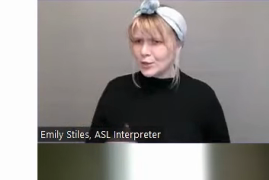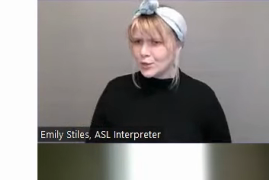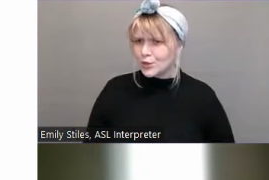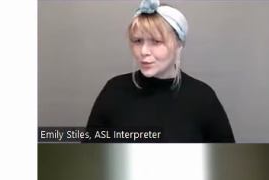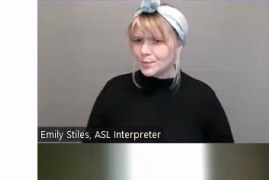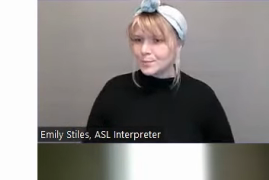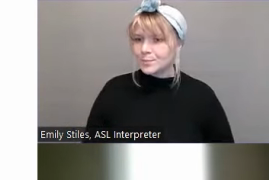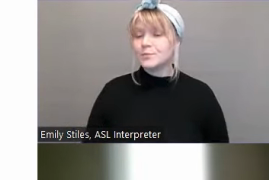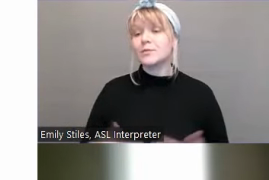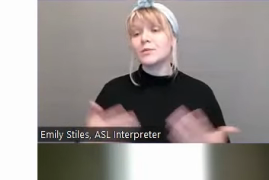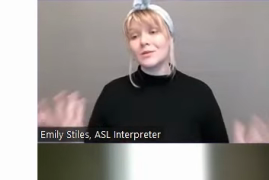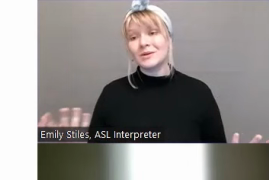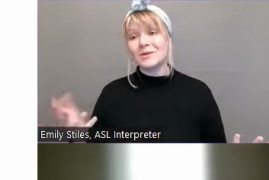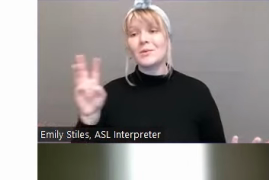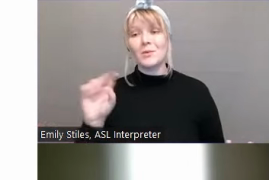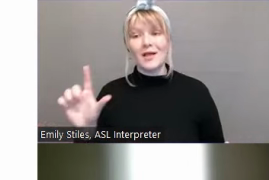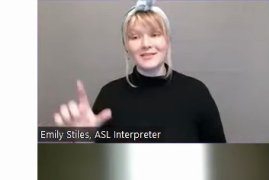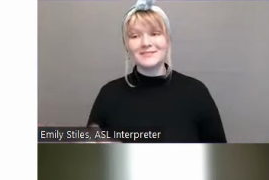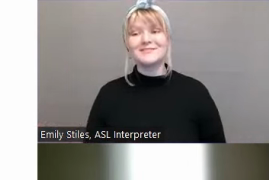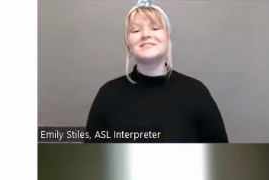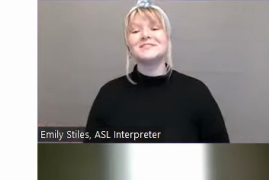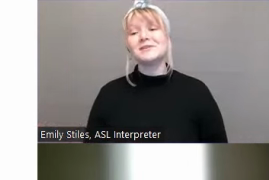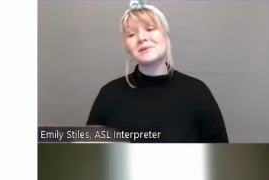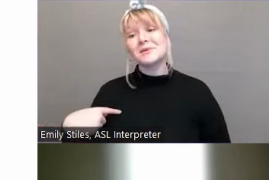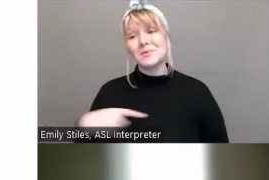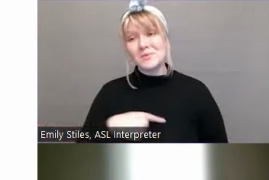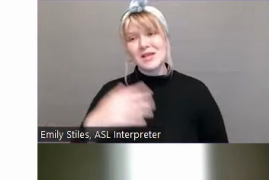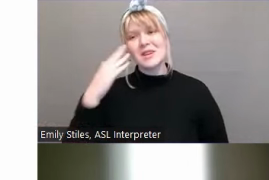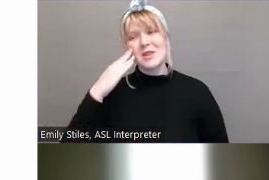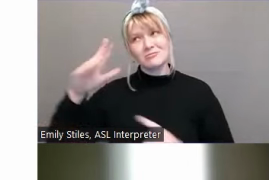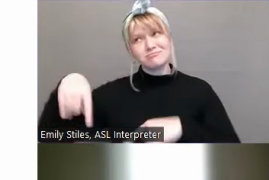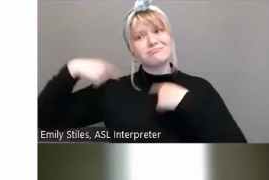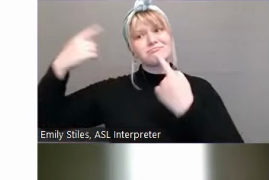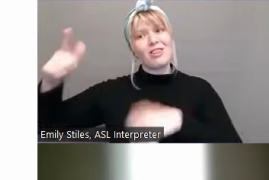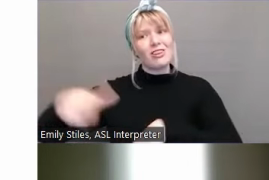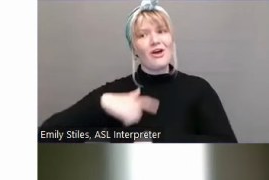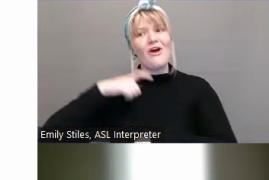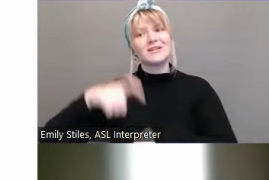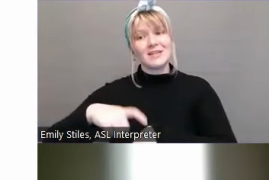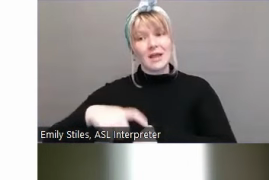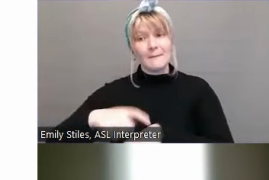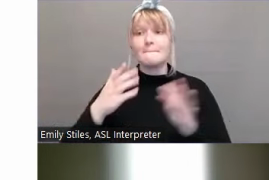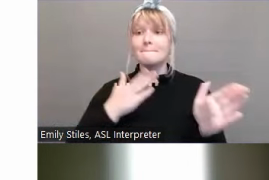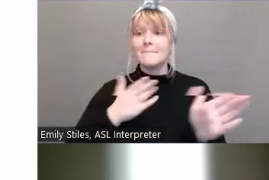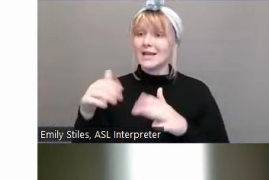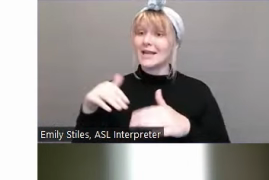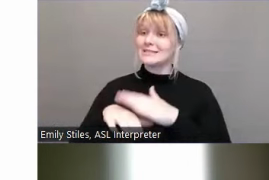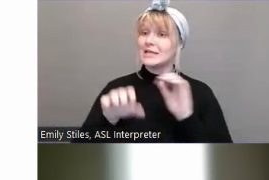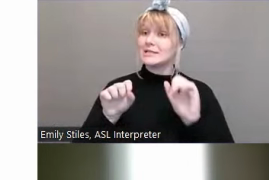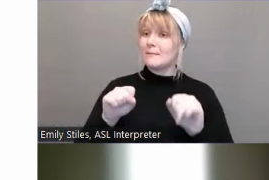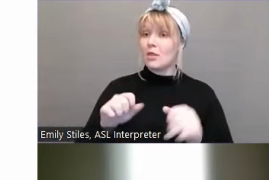Well, we've known for a very, very long time that finding accessible and affordable housing